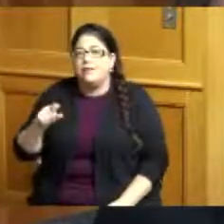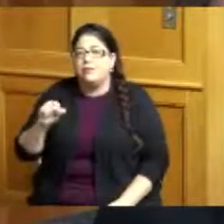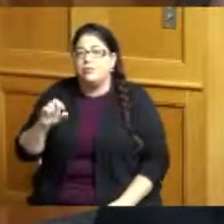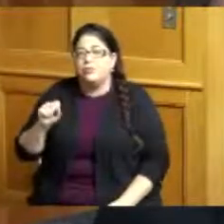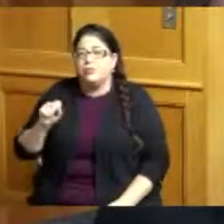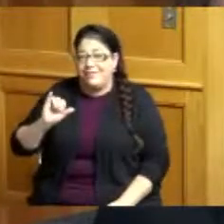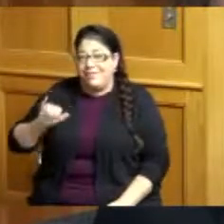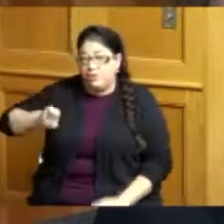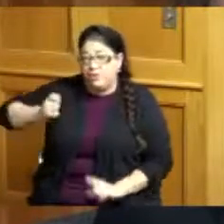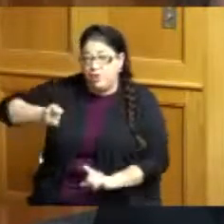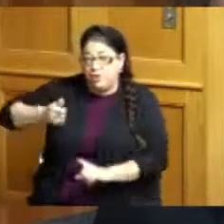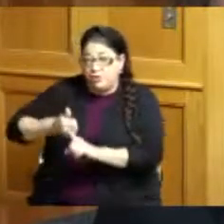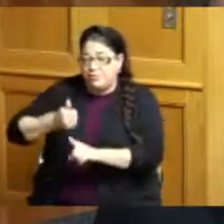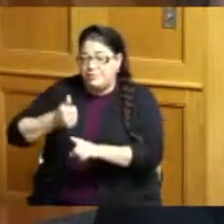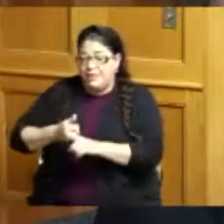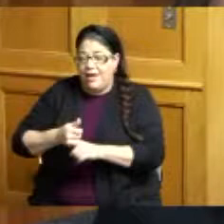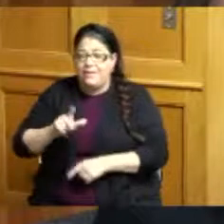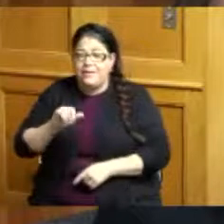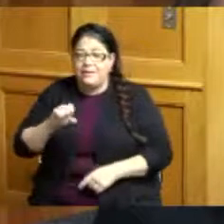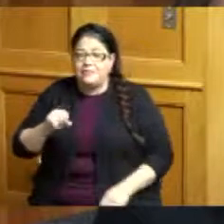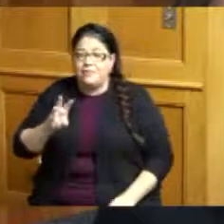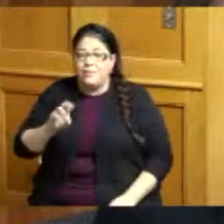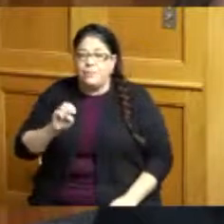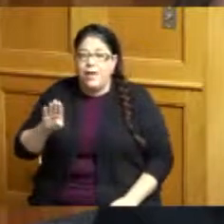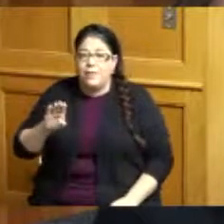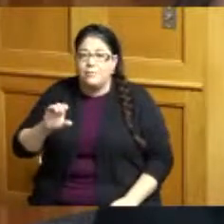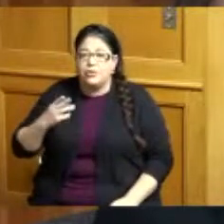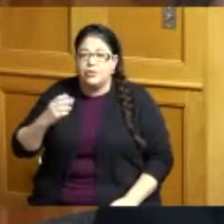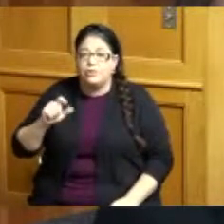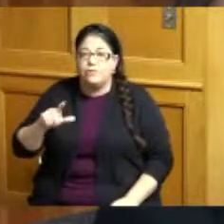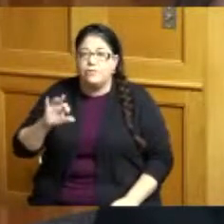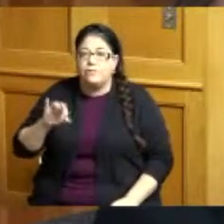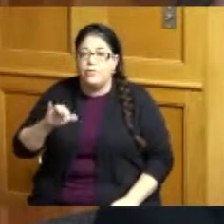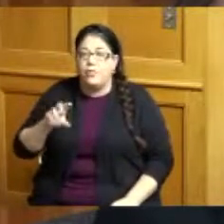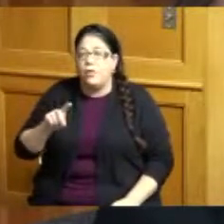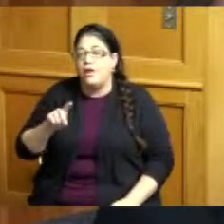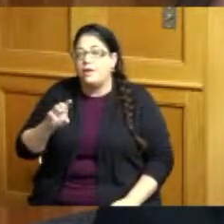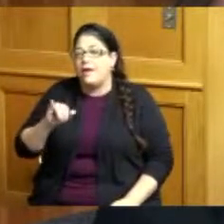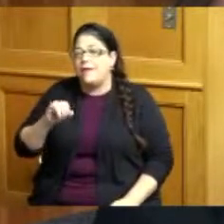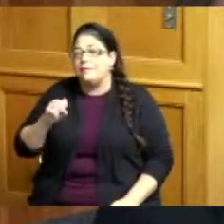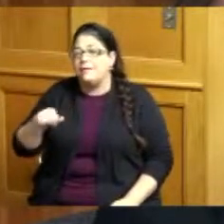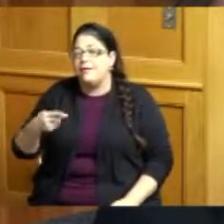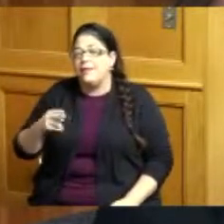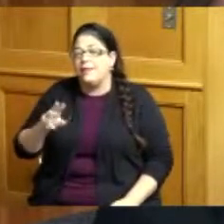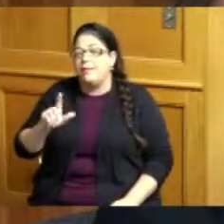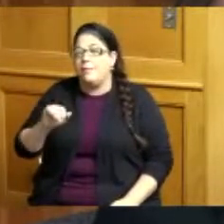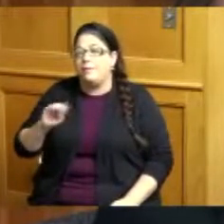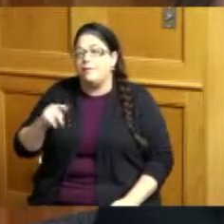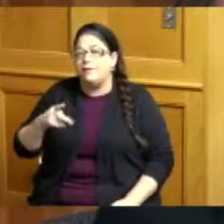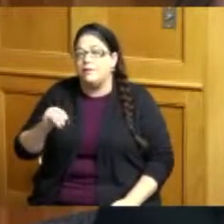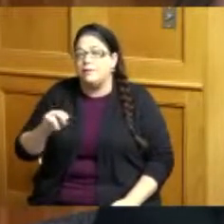of that so Lisa Webb Cheryl Floyd Meagan Gosney Isaiah Lumpkins and Alexis Deatrich were the team